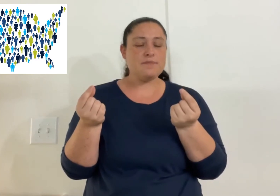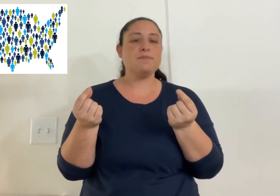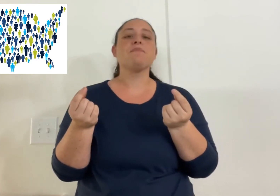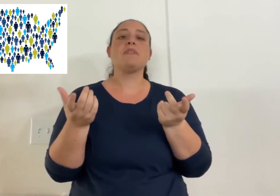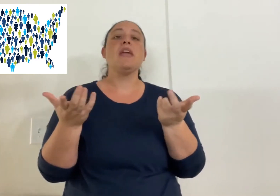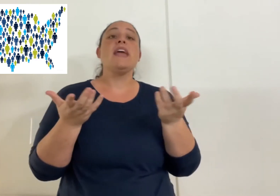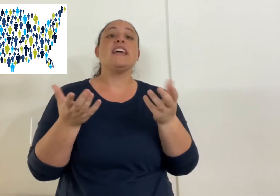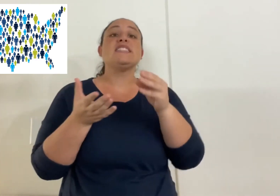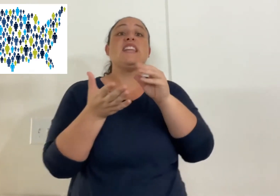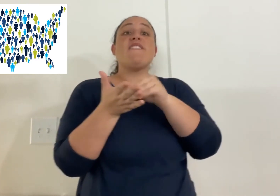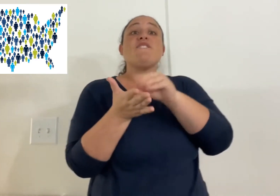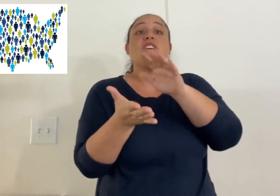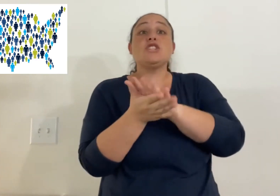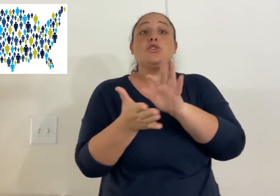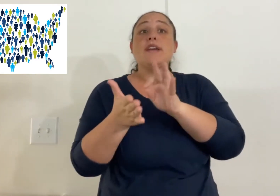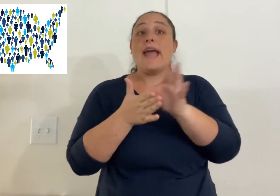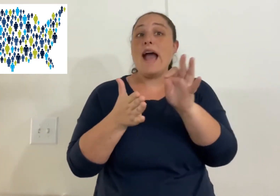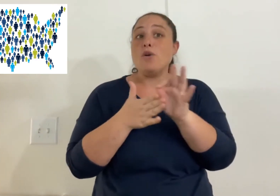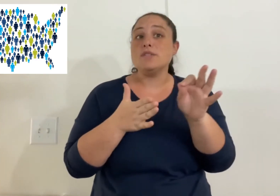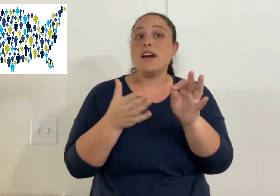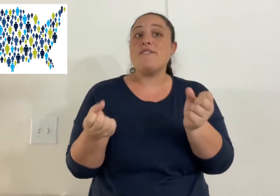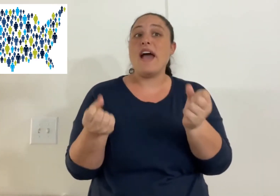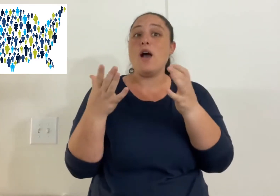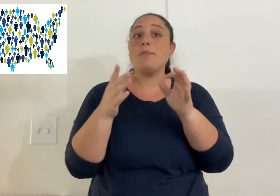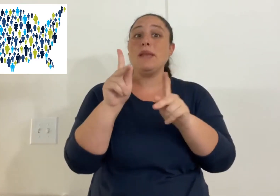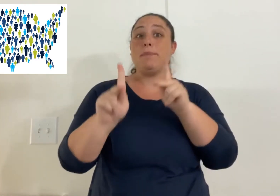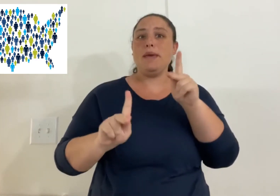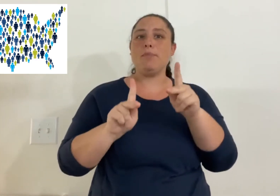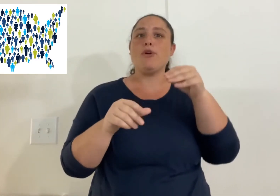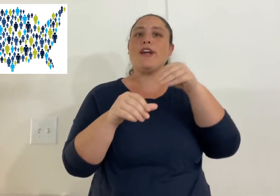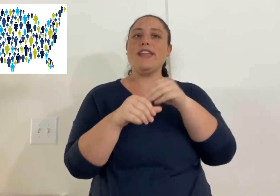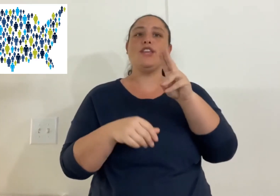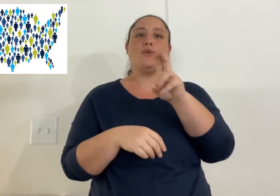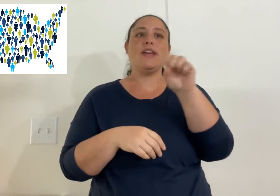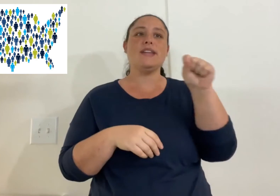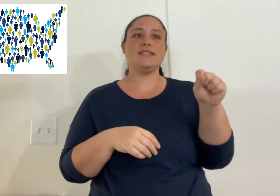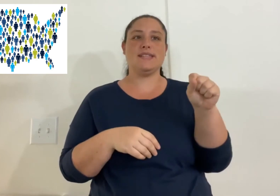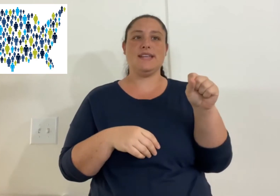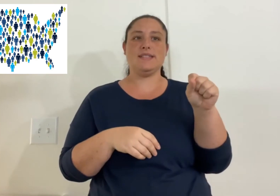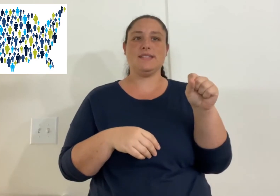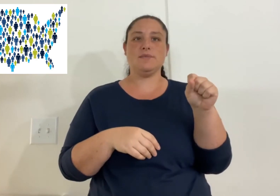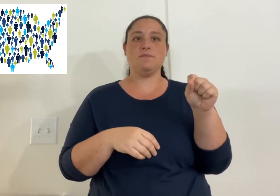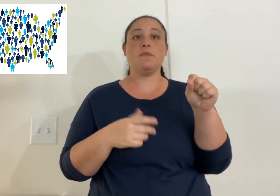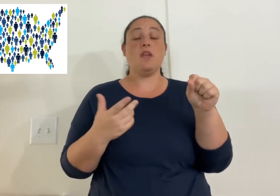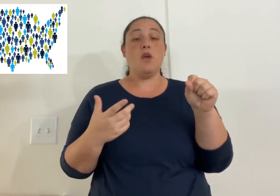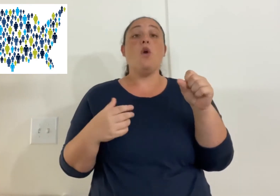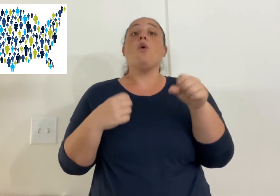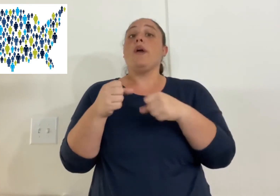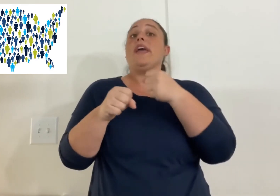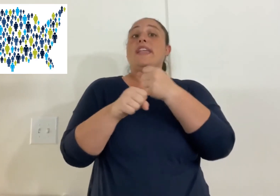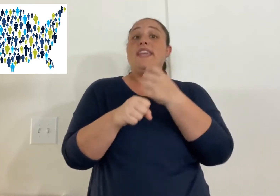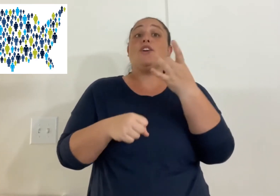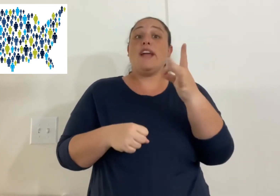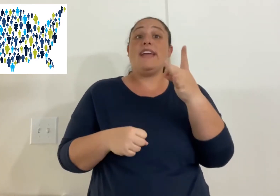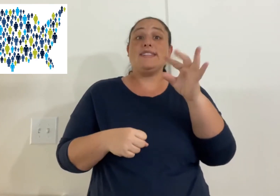It is an official count of how many people are in the United States.